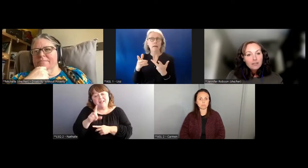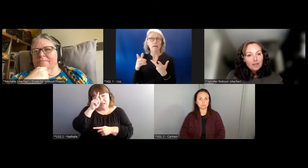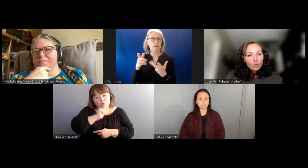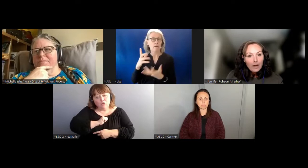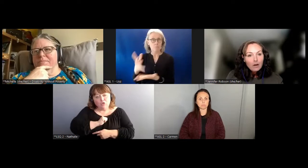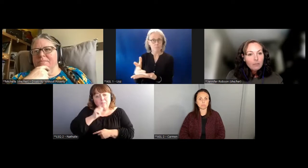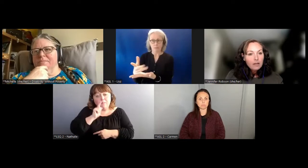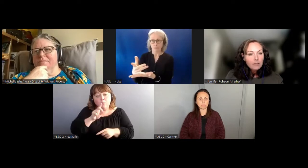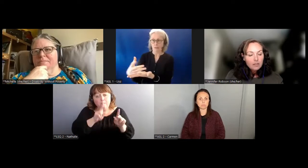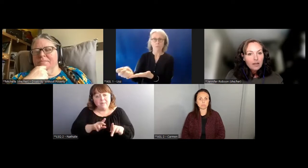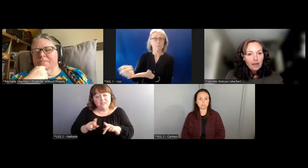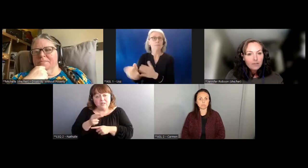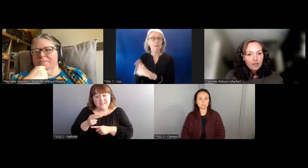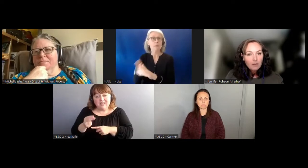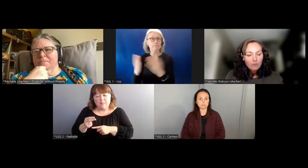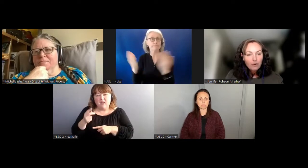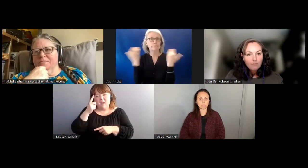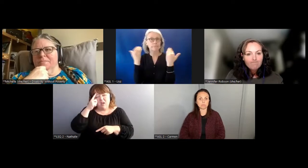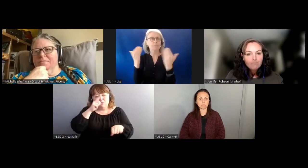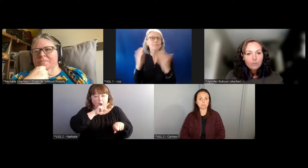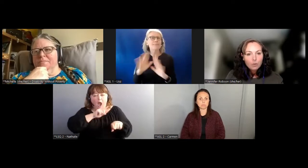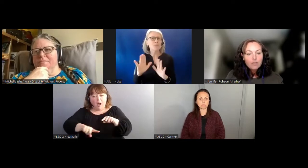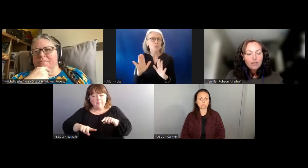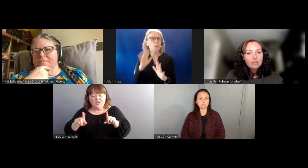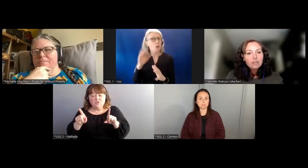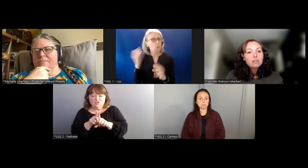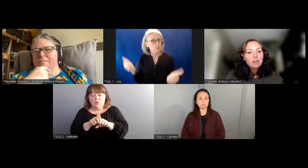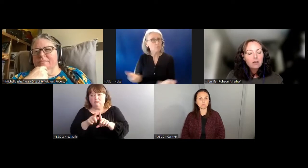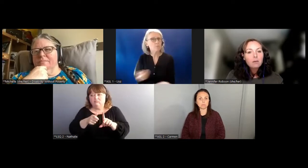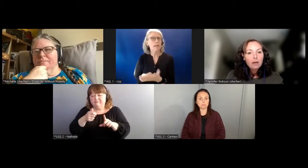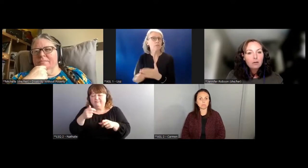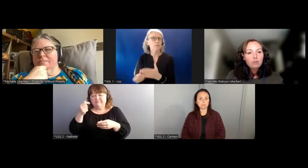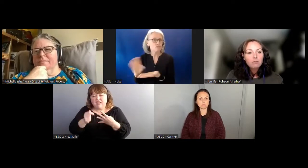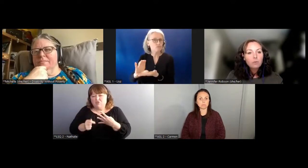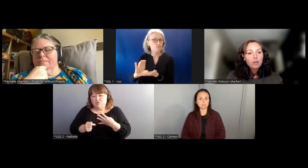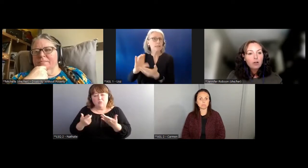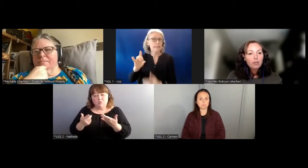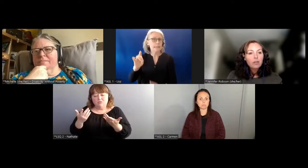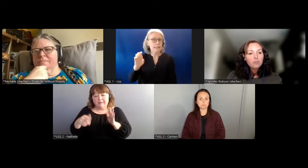SAYS WHERE THE MONEY IS GOING TO COME FROM. THIS IS GOING TO COME OUT OF THE CONSOLIDATED